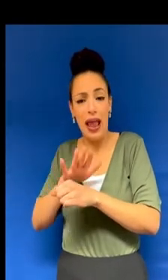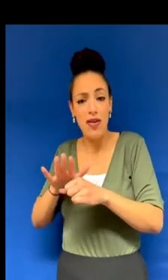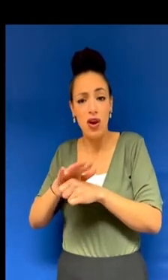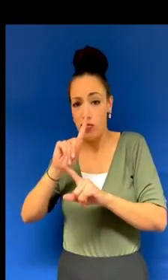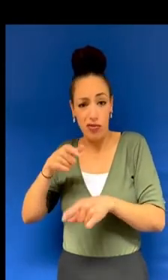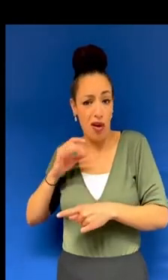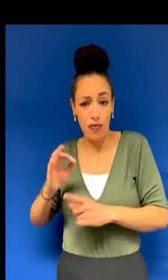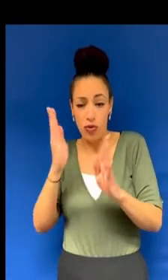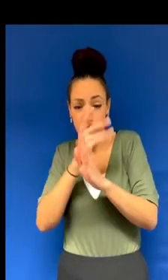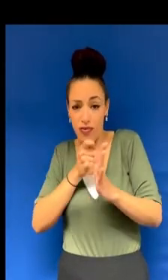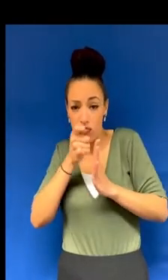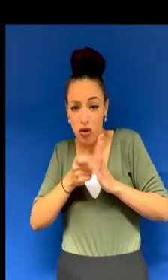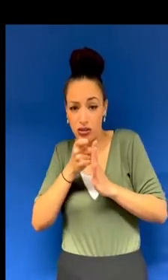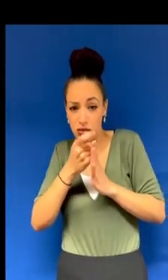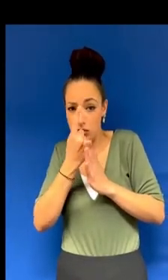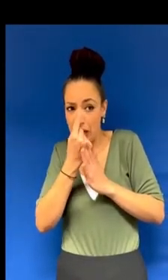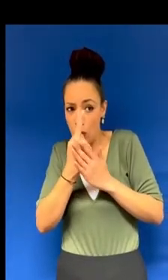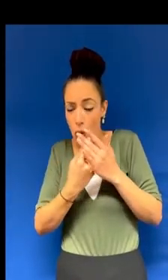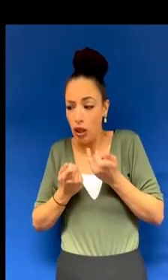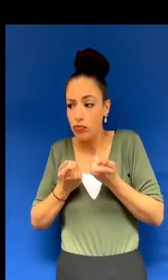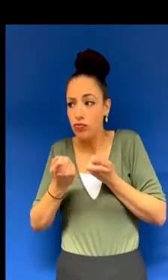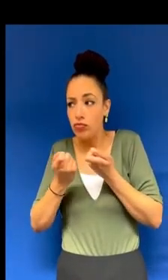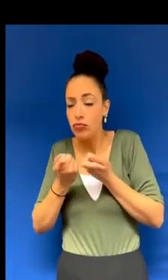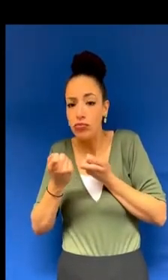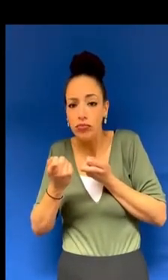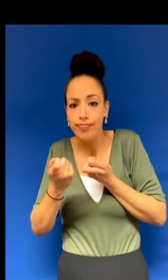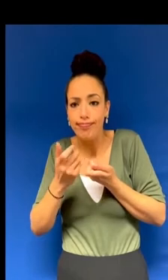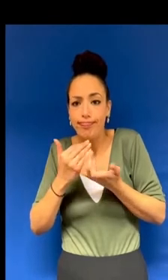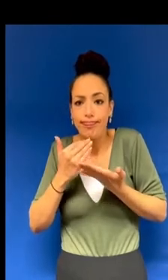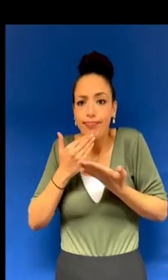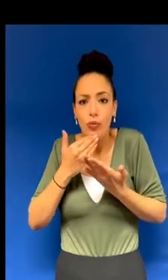Whenever I speak to friends from school, the vast majority can't afford to buy a house in